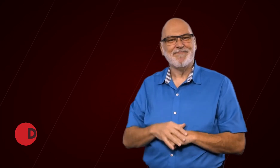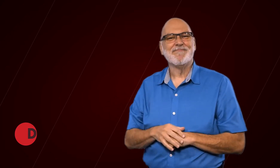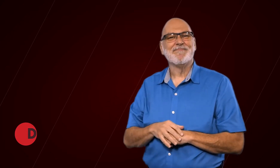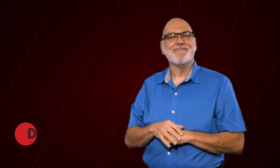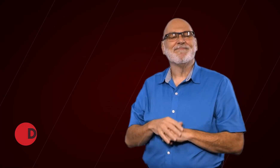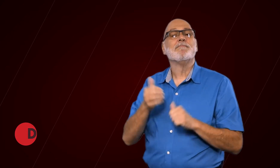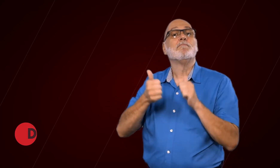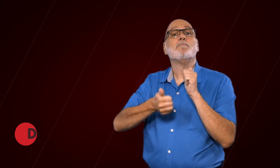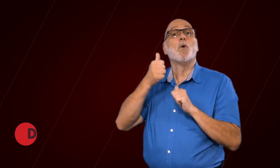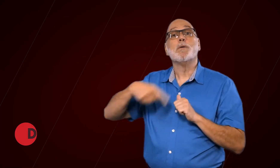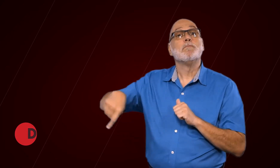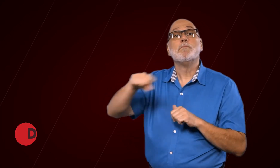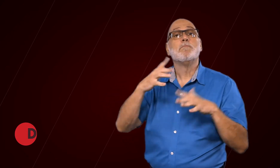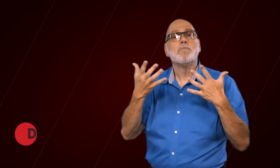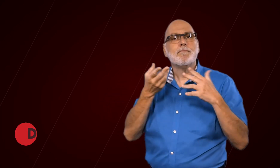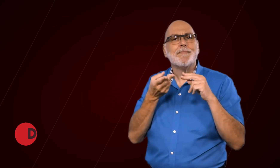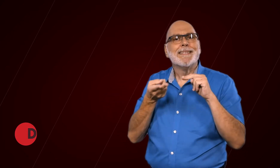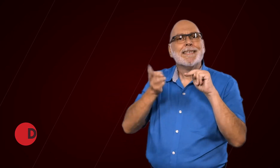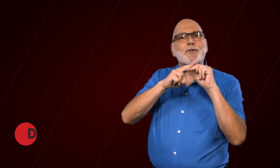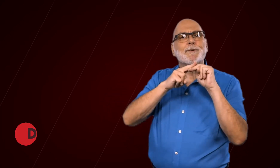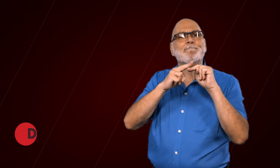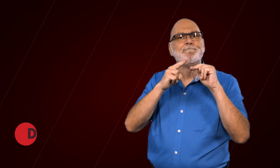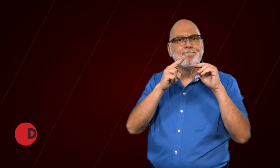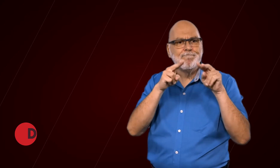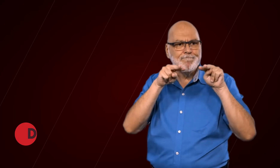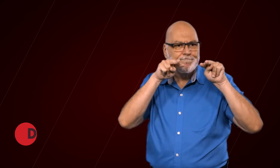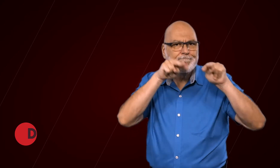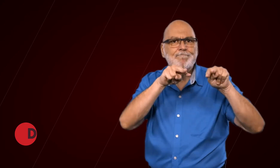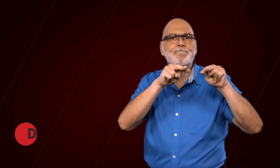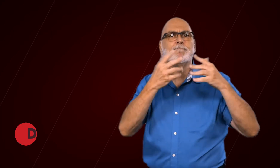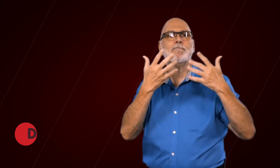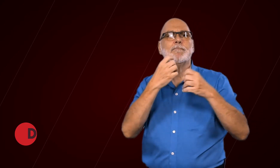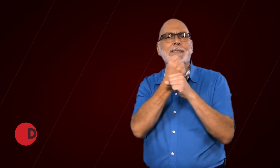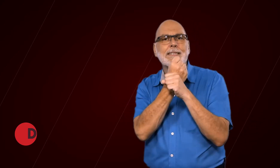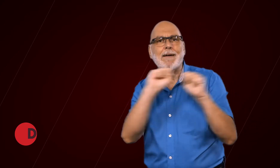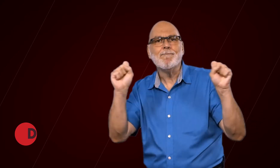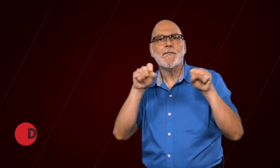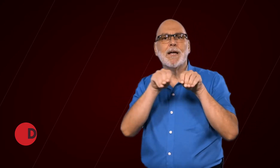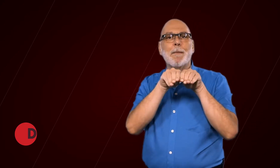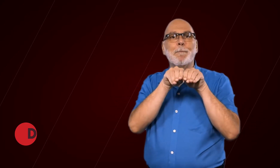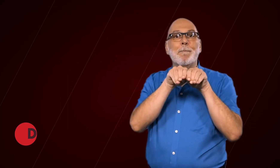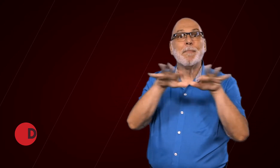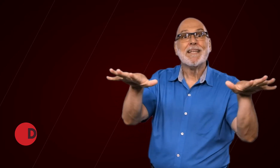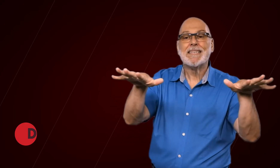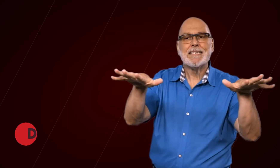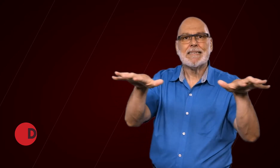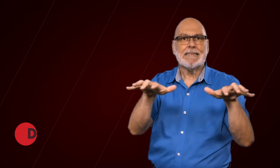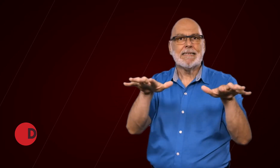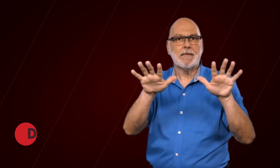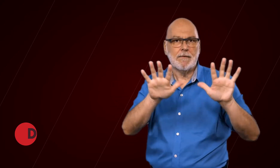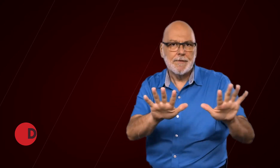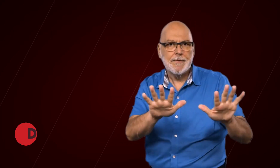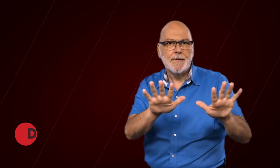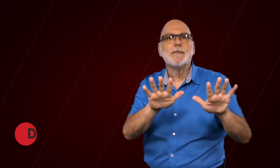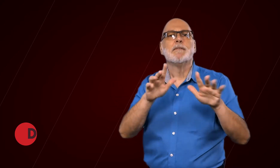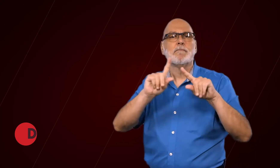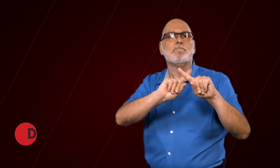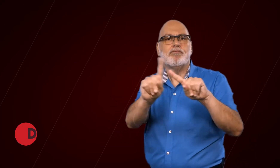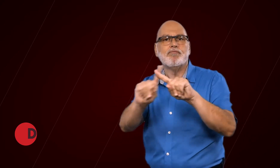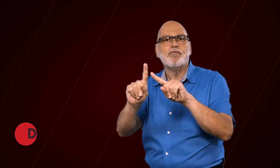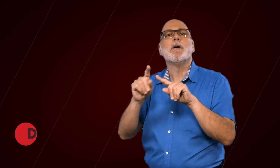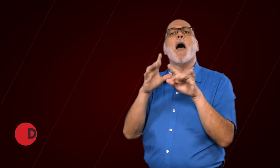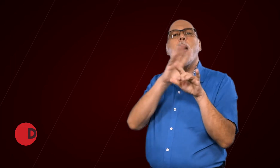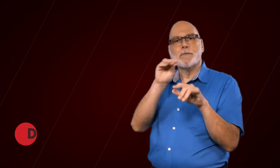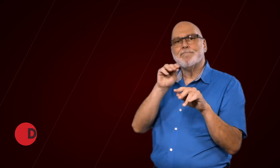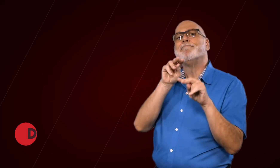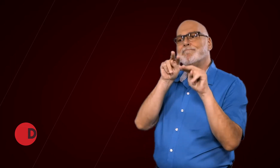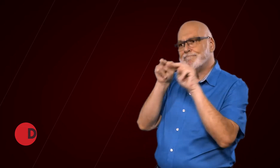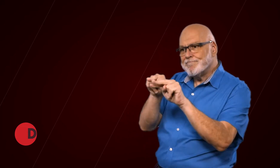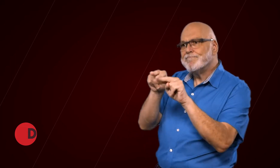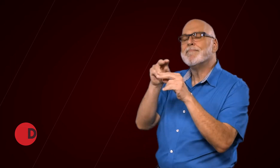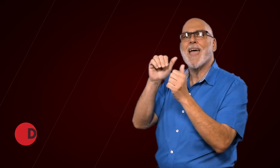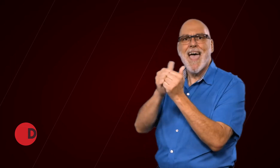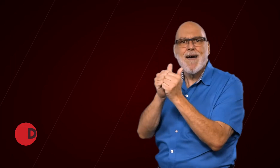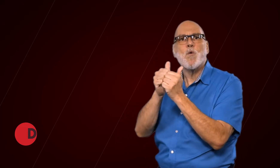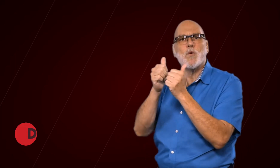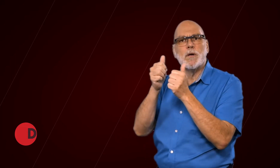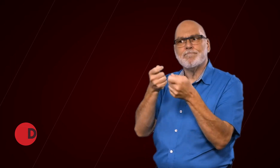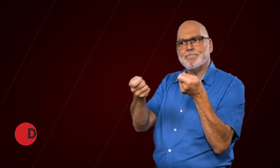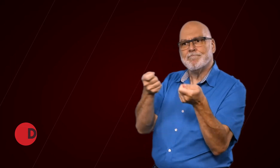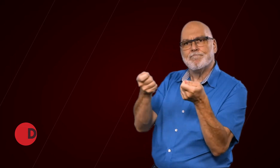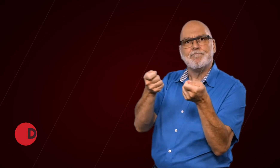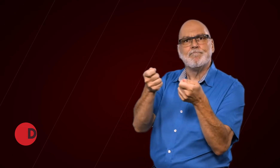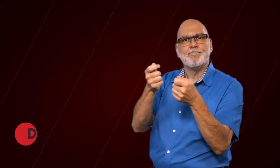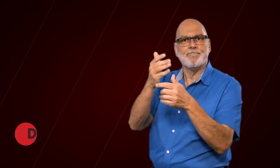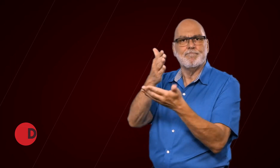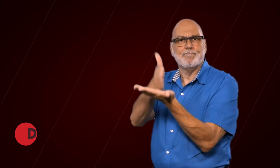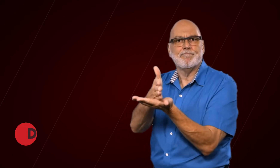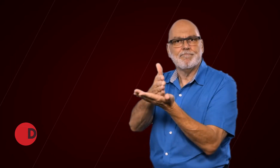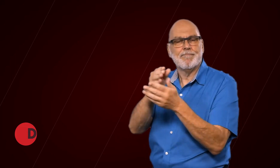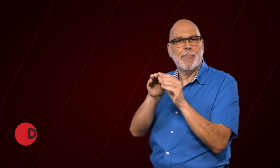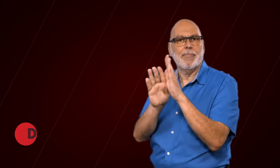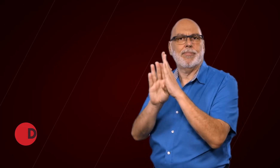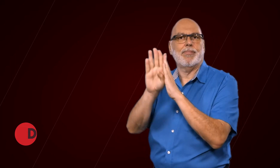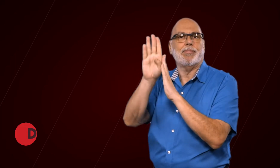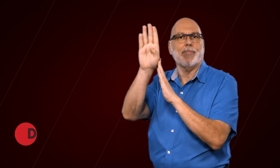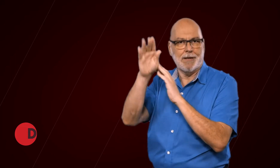most of the increase is due to pandemic safety measures and